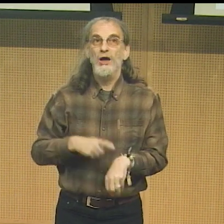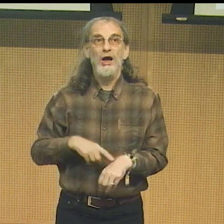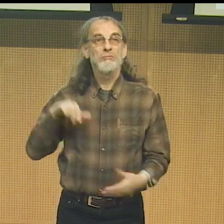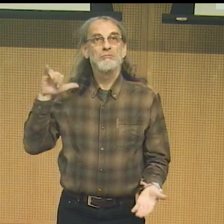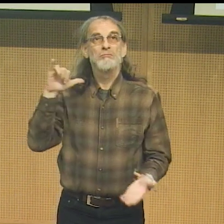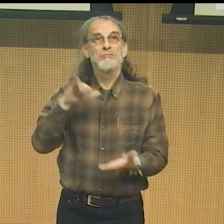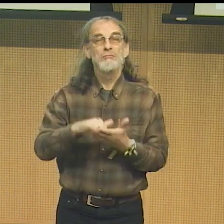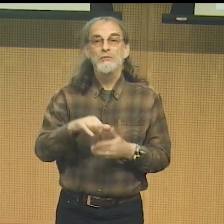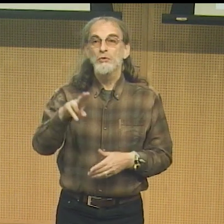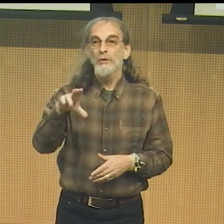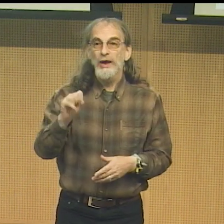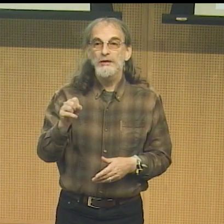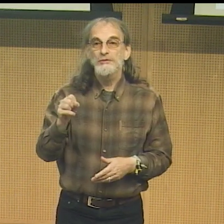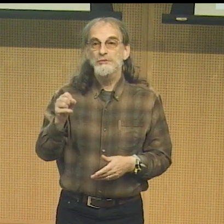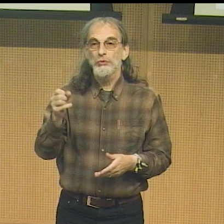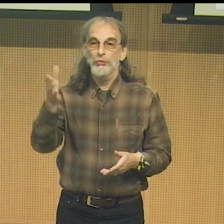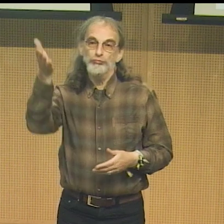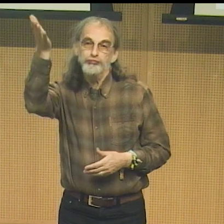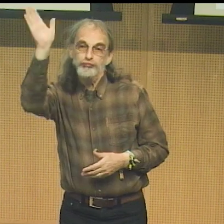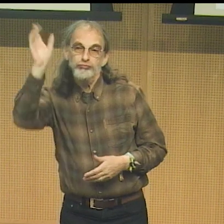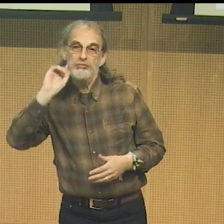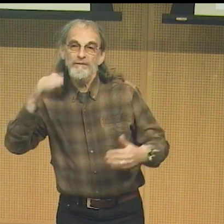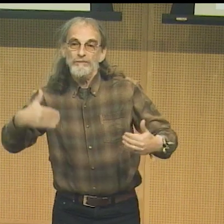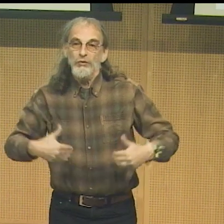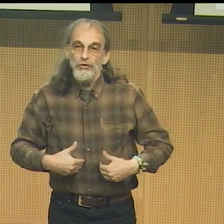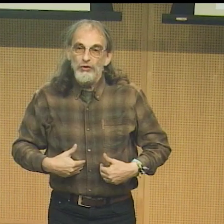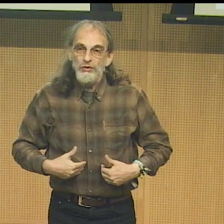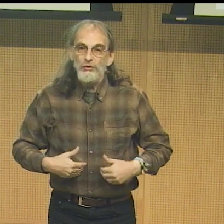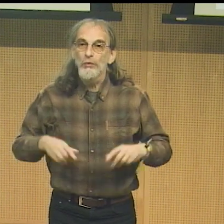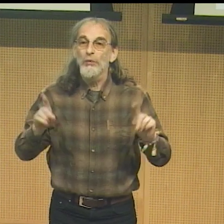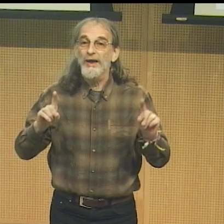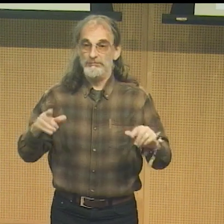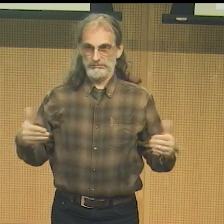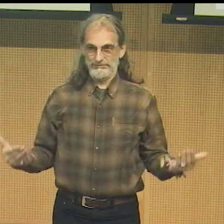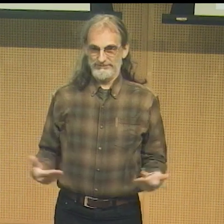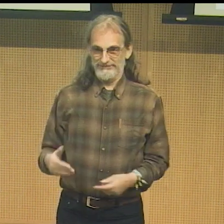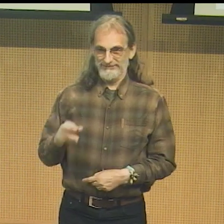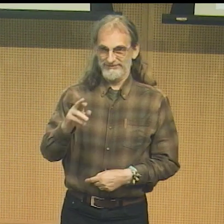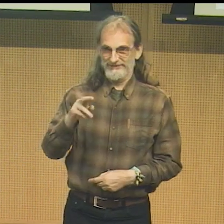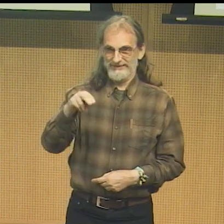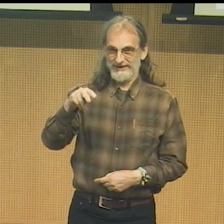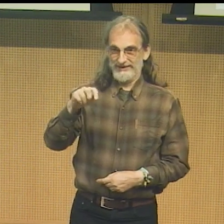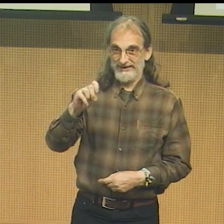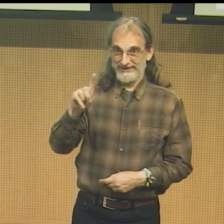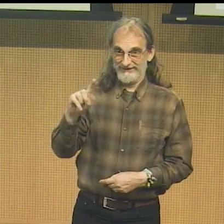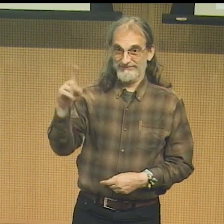The first time I came to the United States to present on Deafhood was here at NTID,